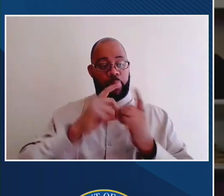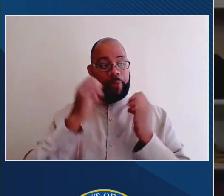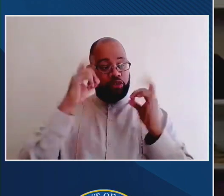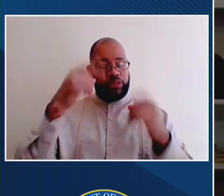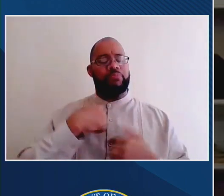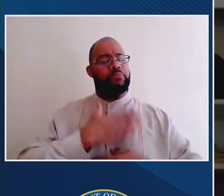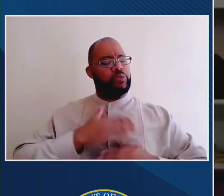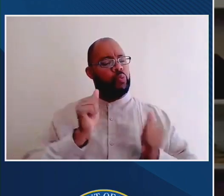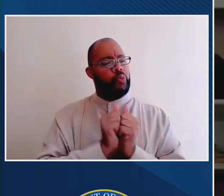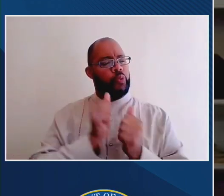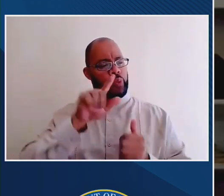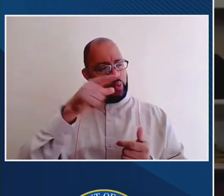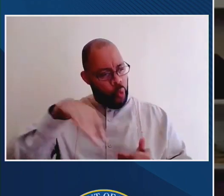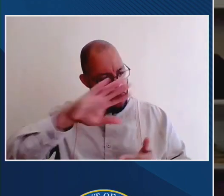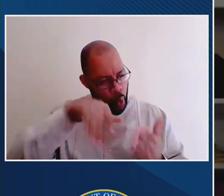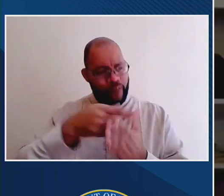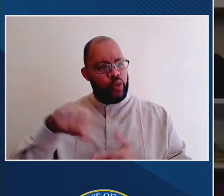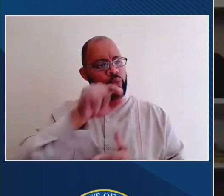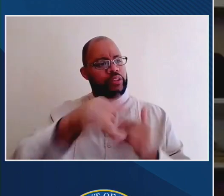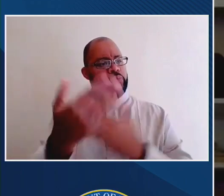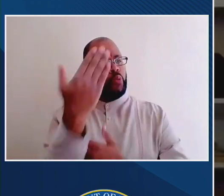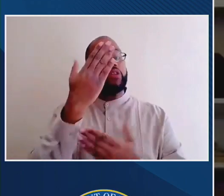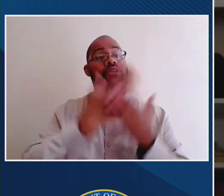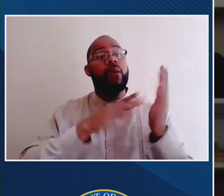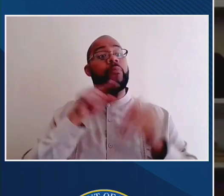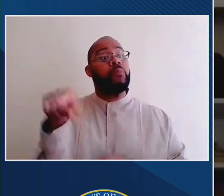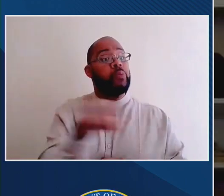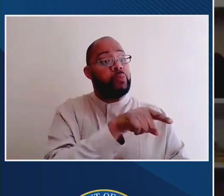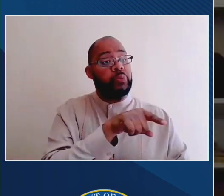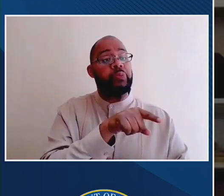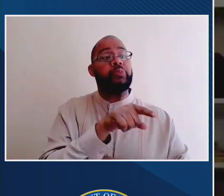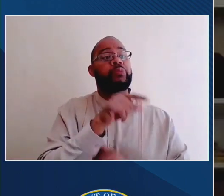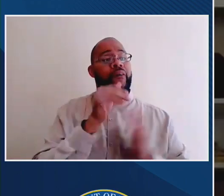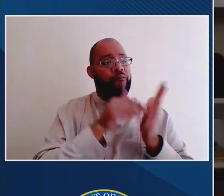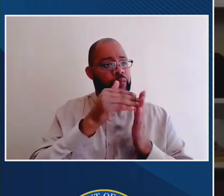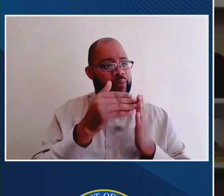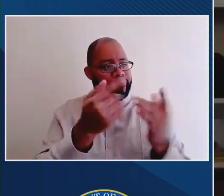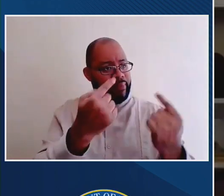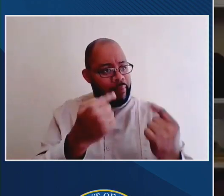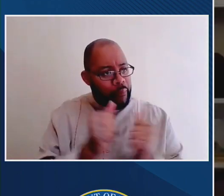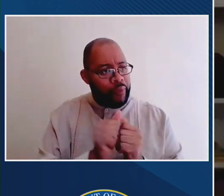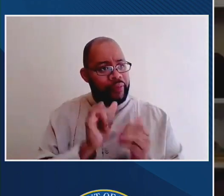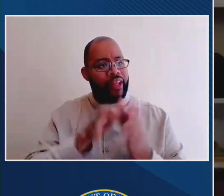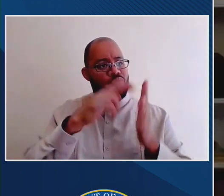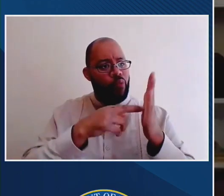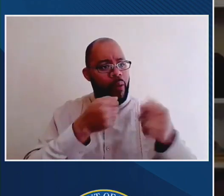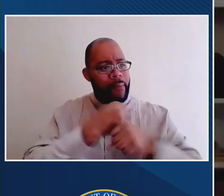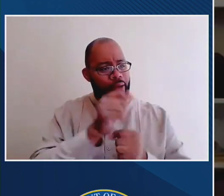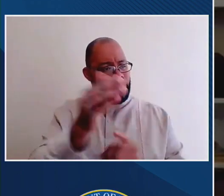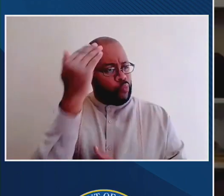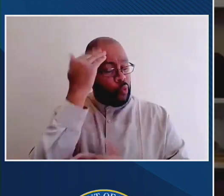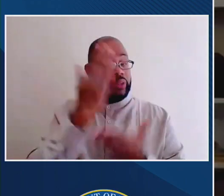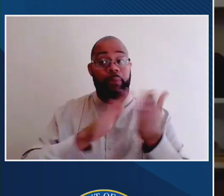this morning. Some of you are frequent fliers with negotiated rulemaking and some of you are new. And I think that's a